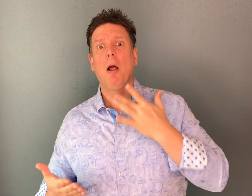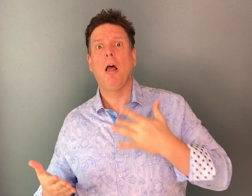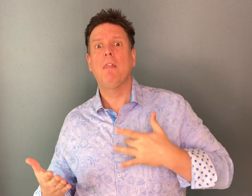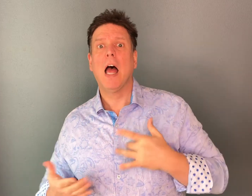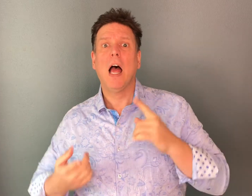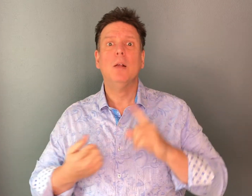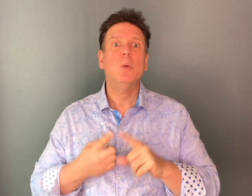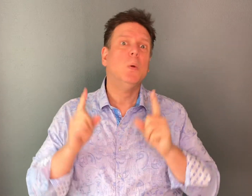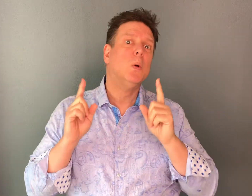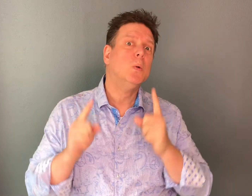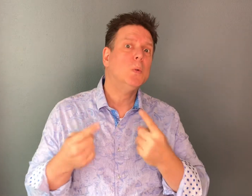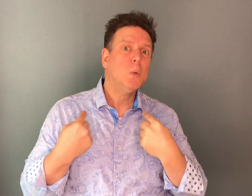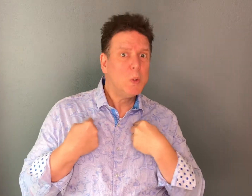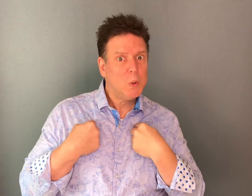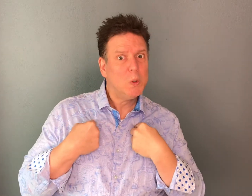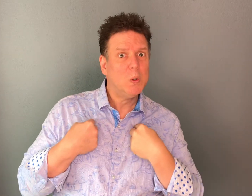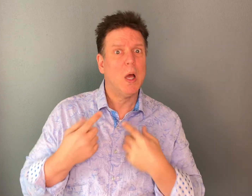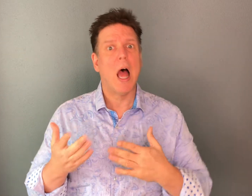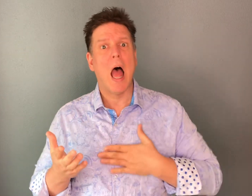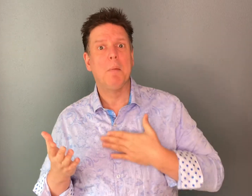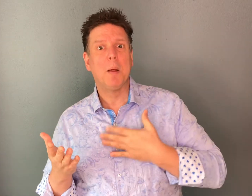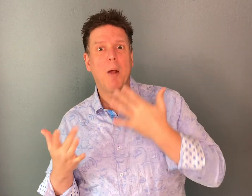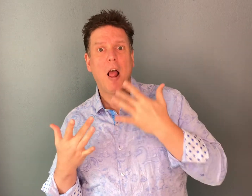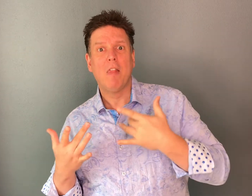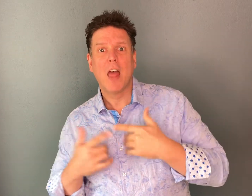happy birthday to me